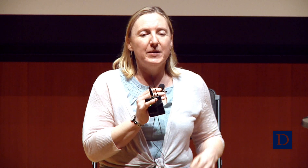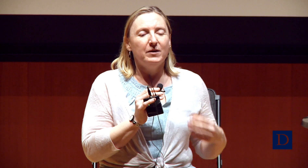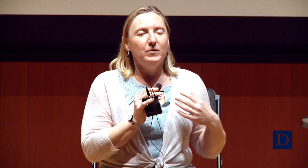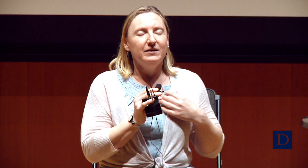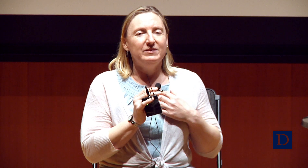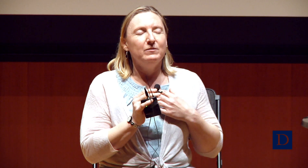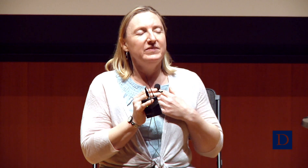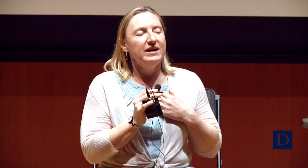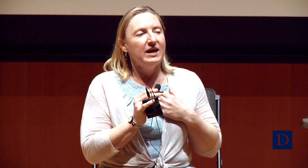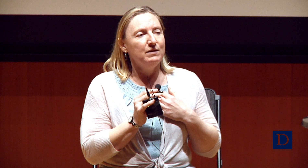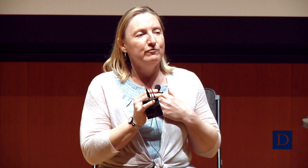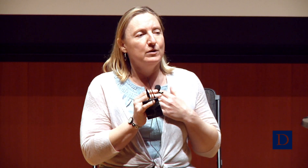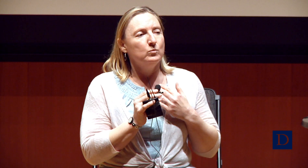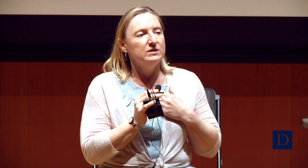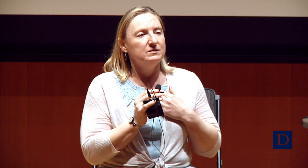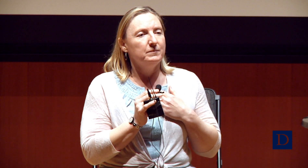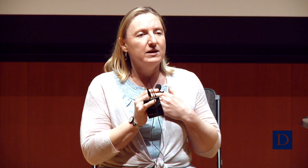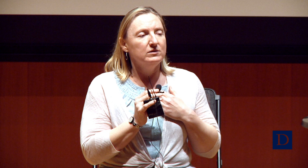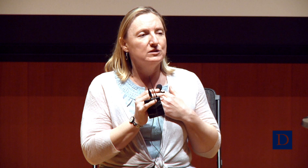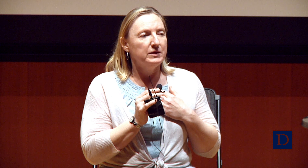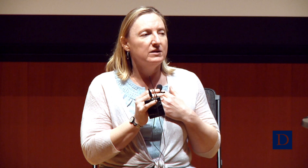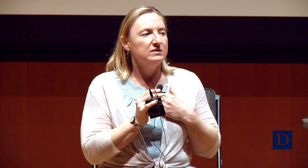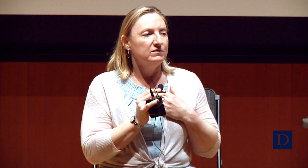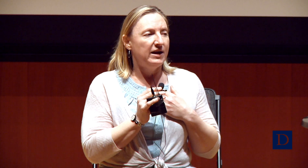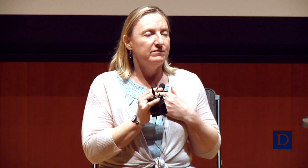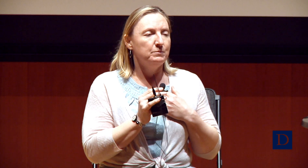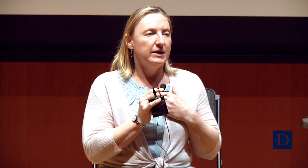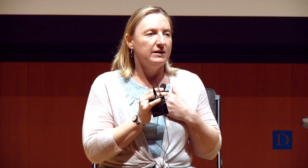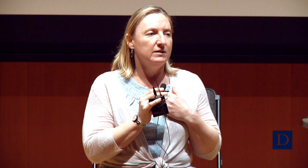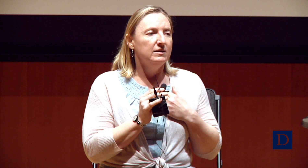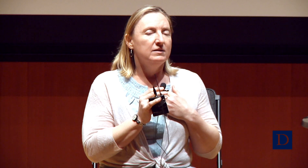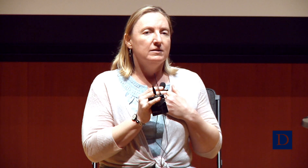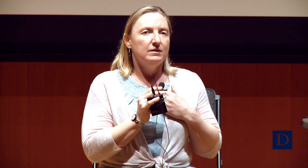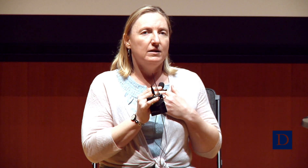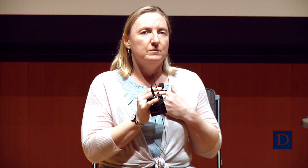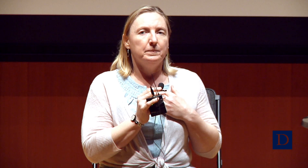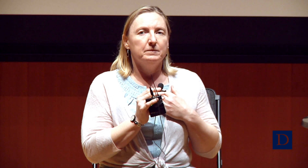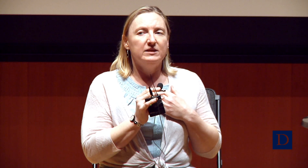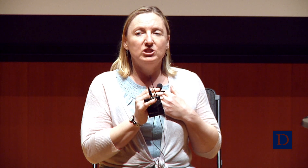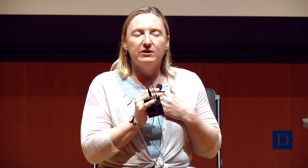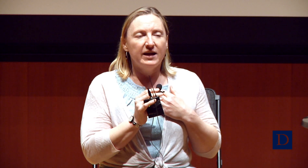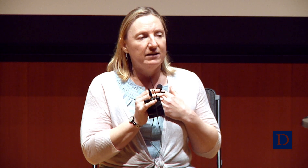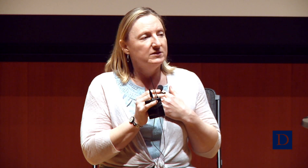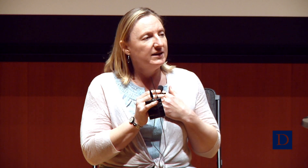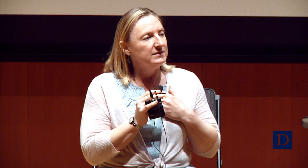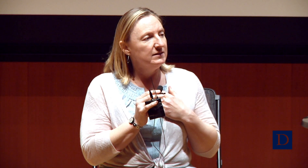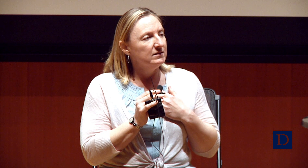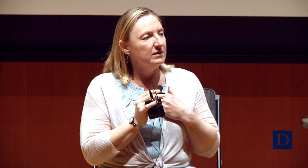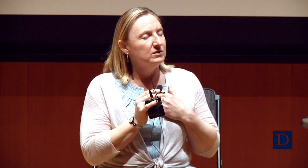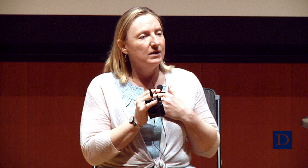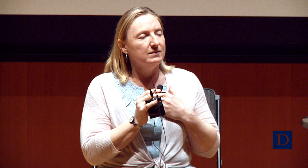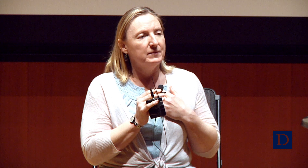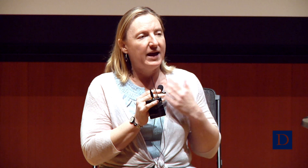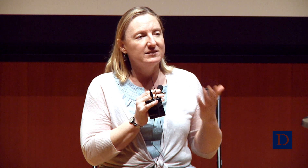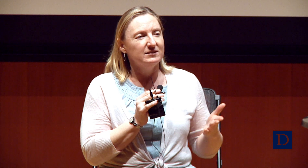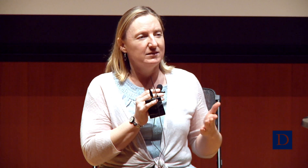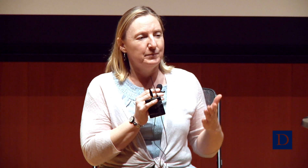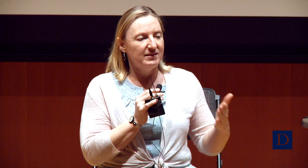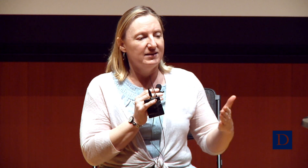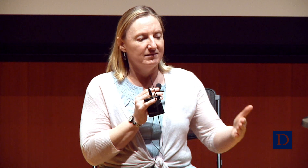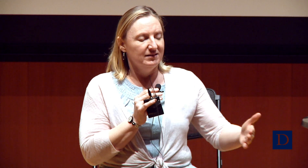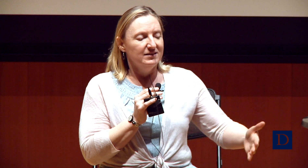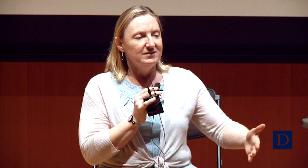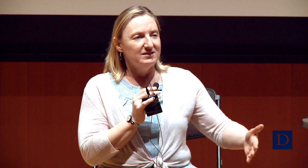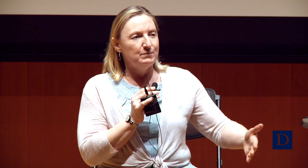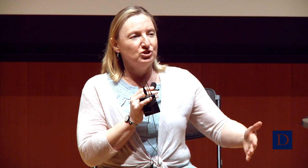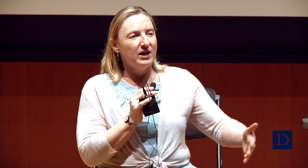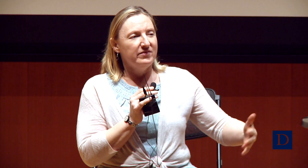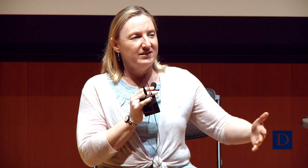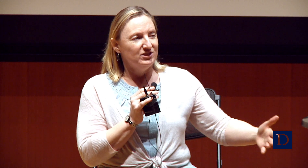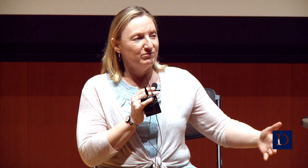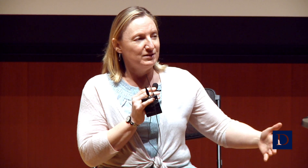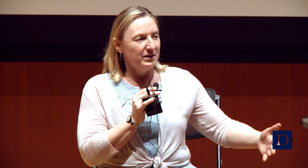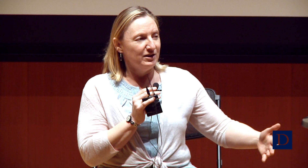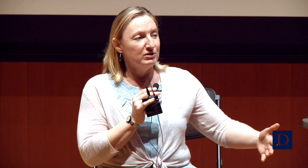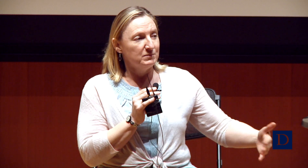But what that came from was my own experience of having been in charity advertising and cast as the pathetic disabled child that needs to raise money at Christmas.